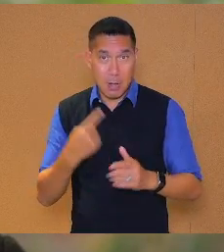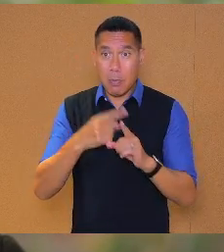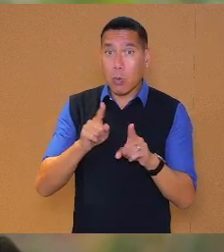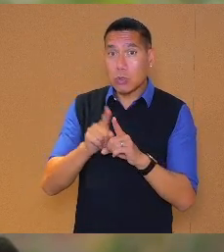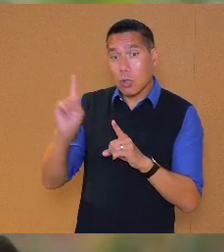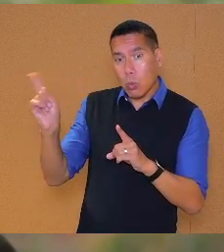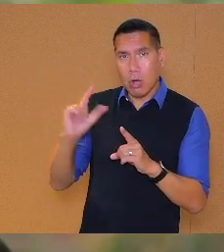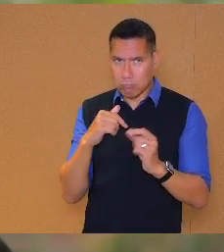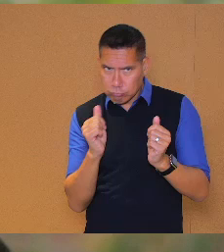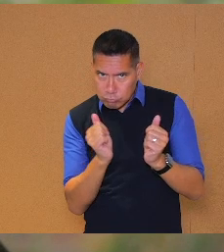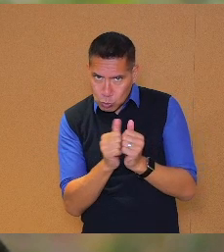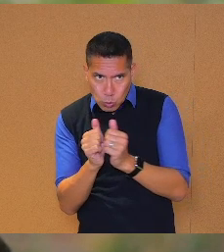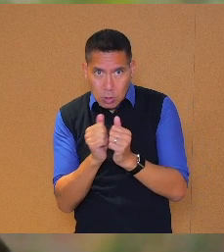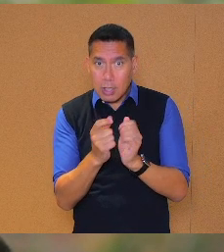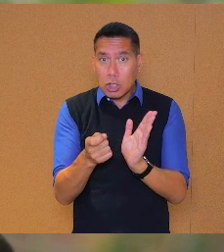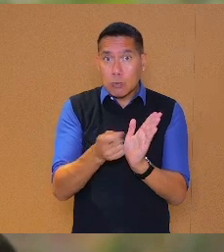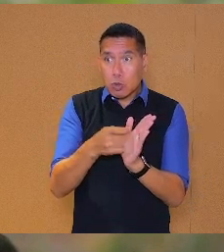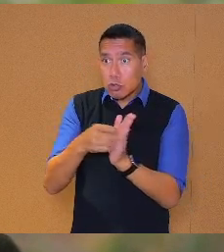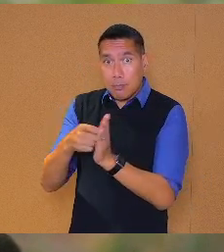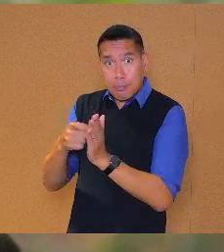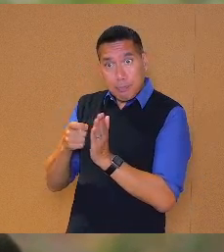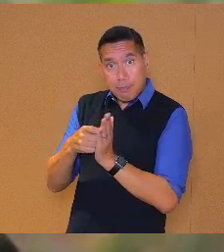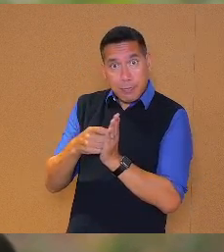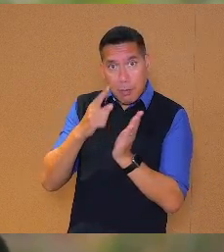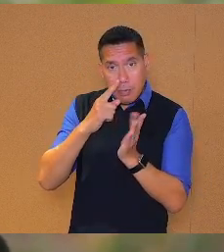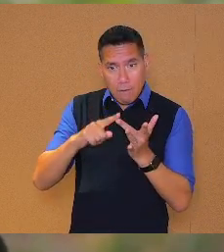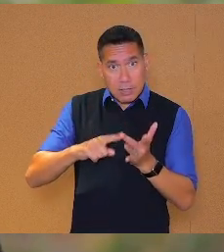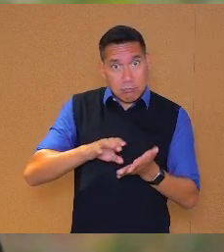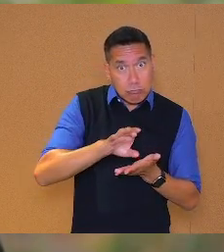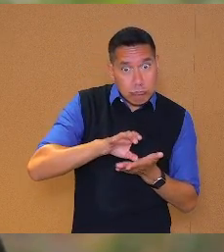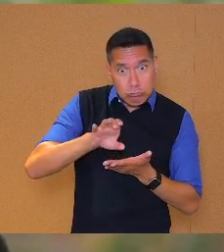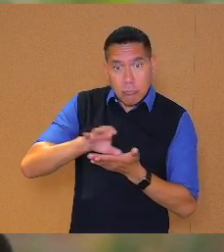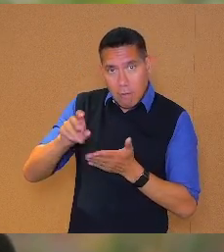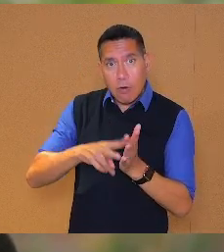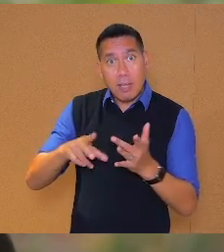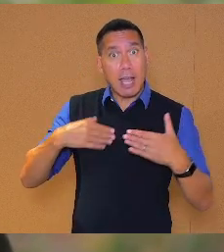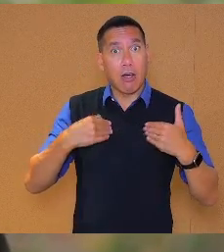view around suitability of sponsorship investments, and priorities aligned to the VicHealth brand.